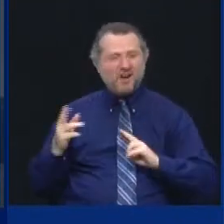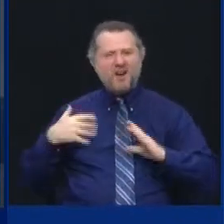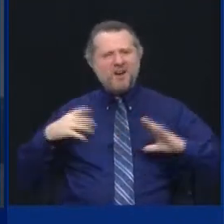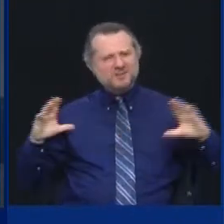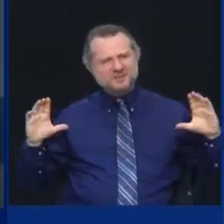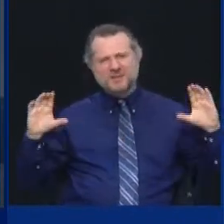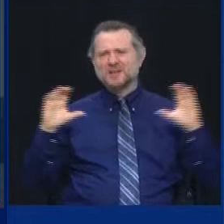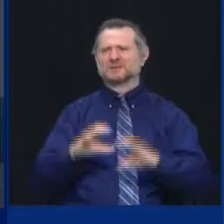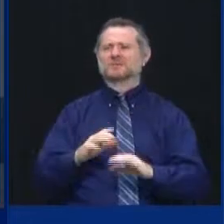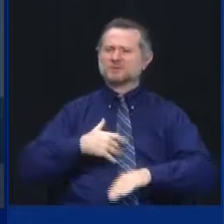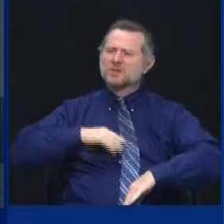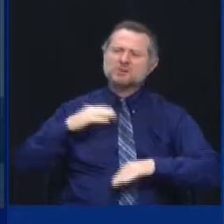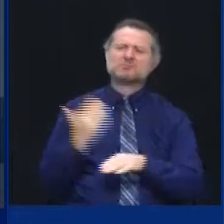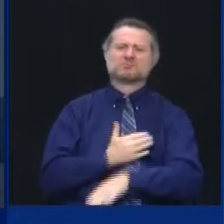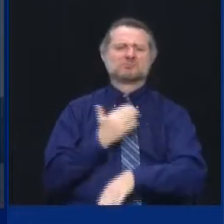WHAT DOES THAT MEAN? WHAT ARE WE GOING TO BE LIKE GOING FORWARD?